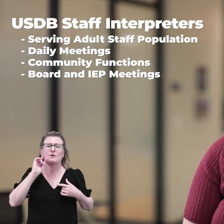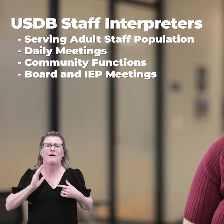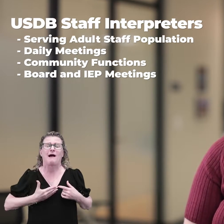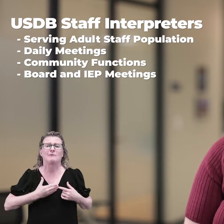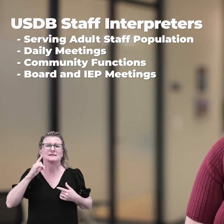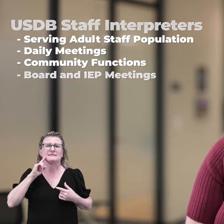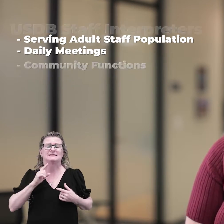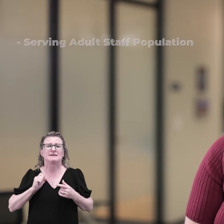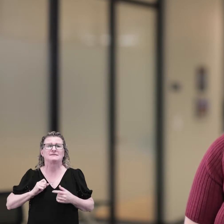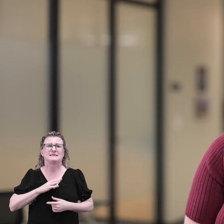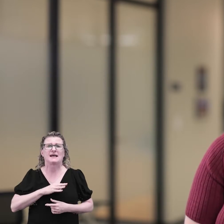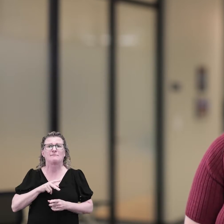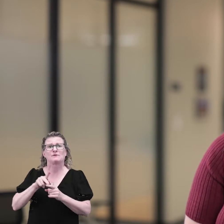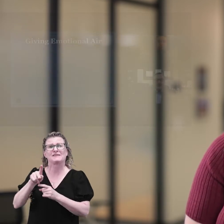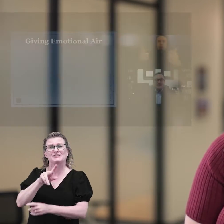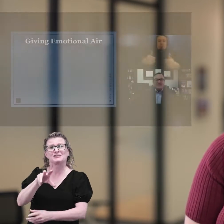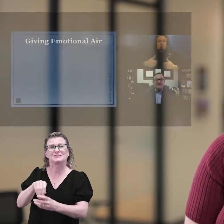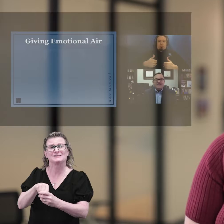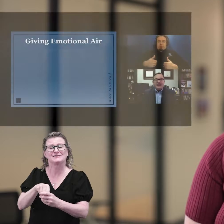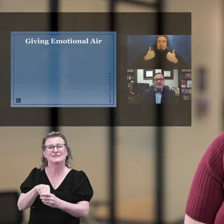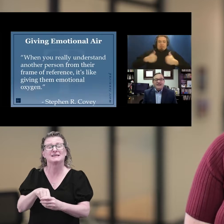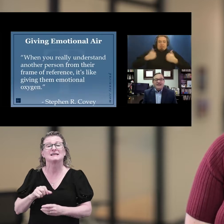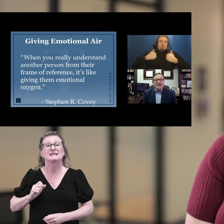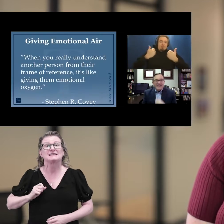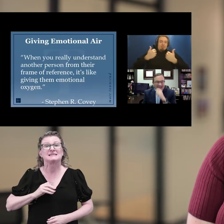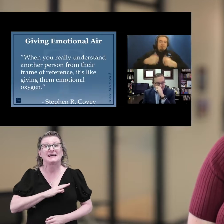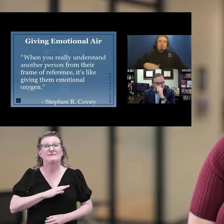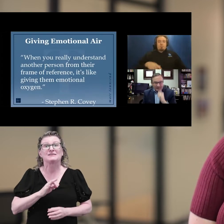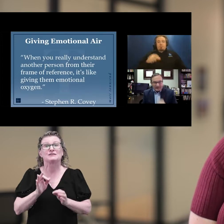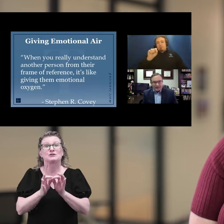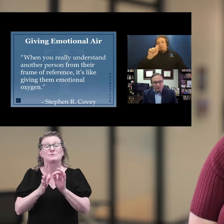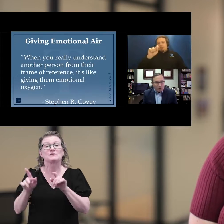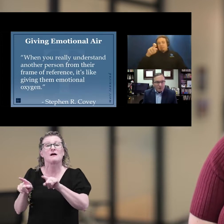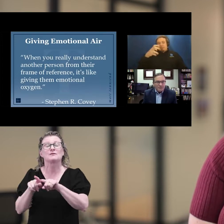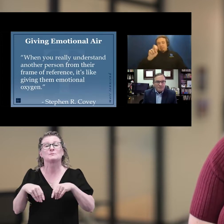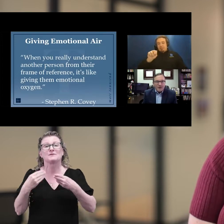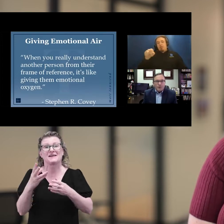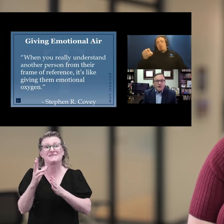want to professionally participate in. Staff interpreters also provide video